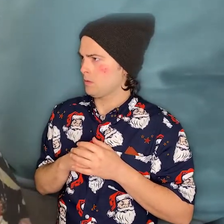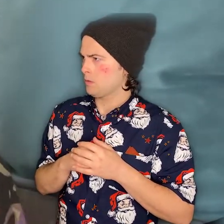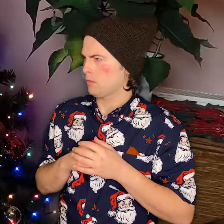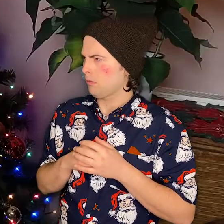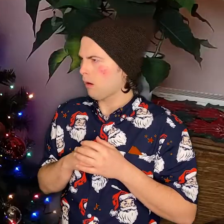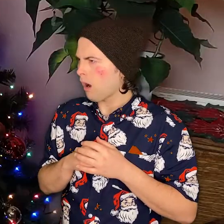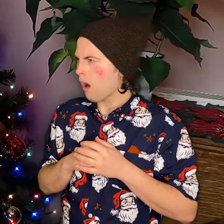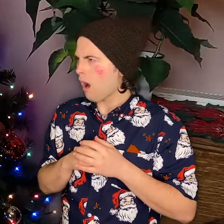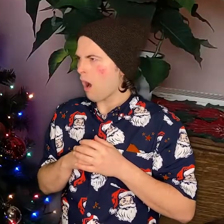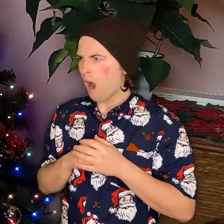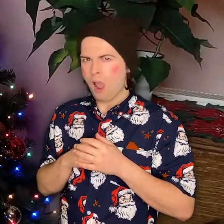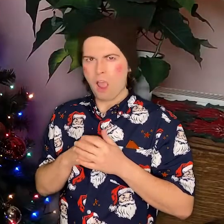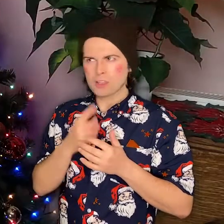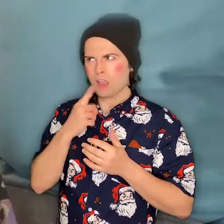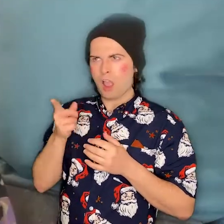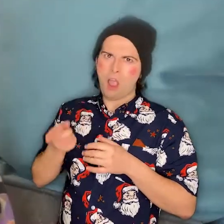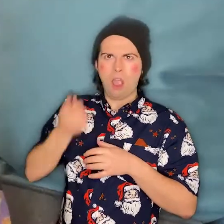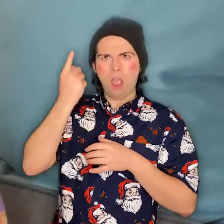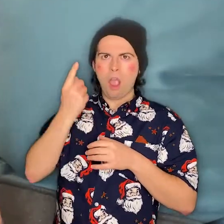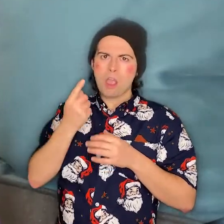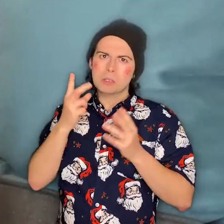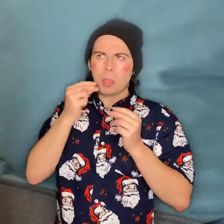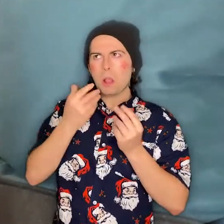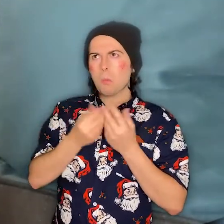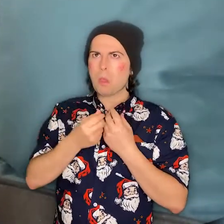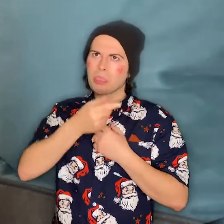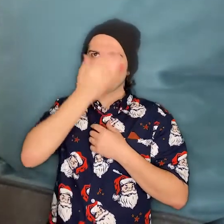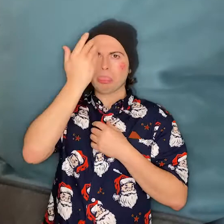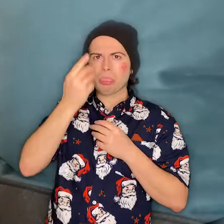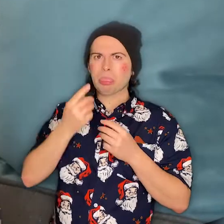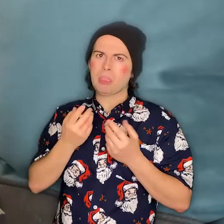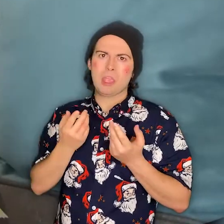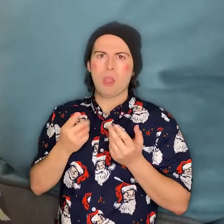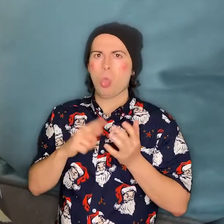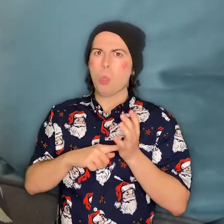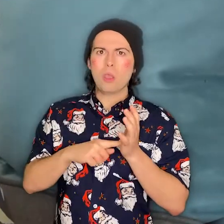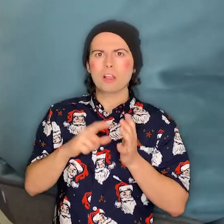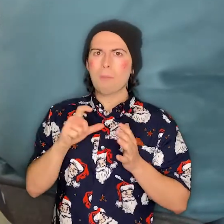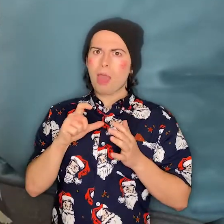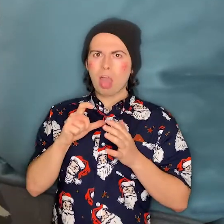Cinderella – Lewis Capaldi? Carina – Aye him, I’m sure wae that voice he’ll be your new prince charming